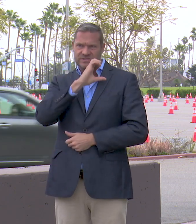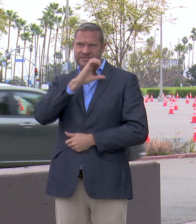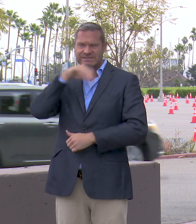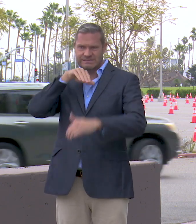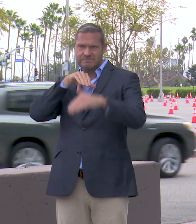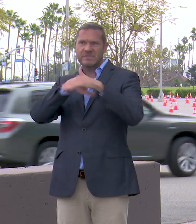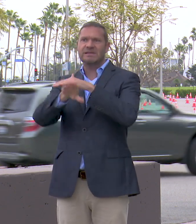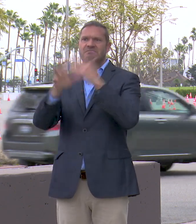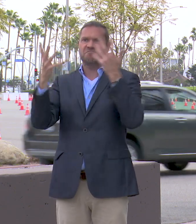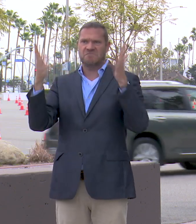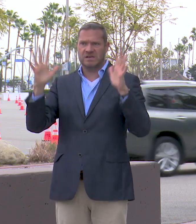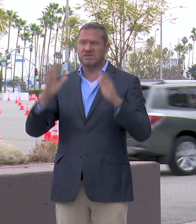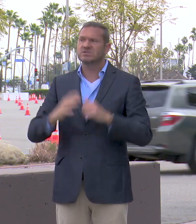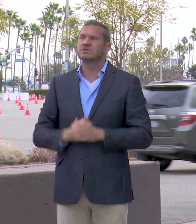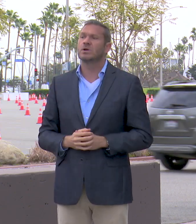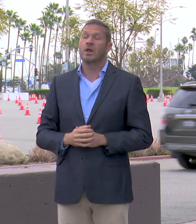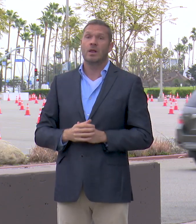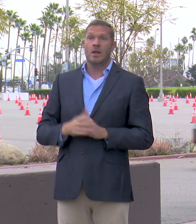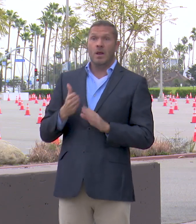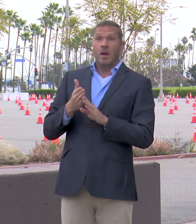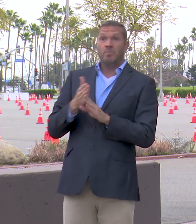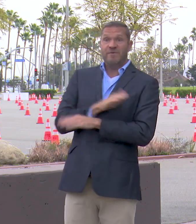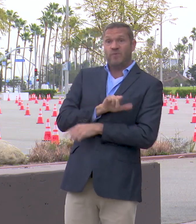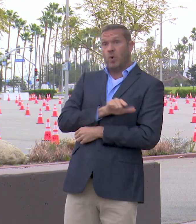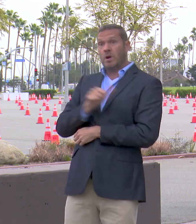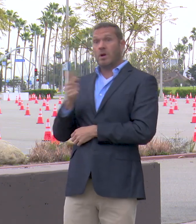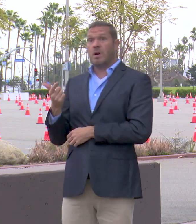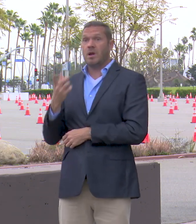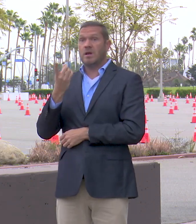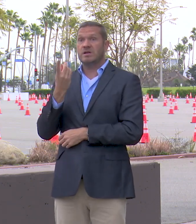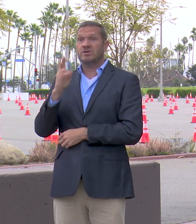I'm going, before I turn this over to Dr. Davis, I'm going to have our councilwoman